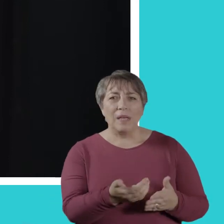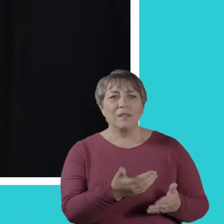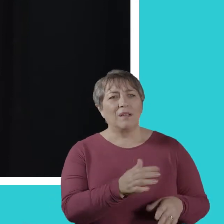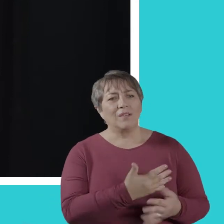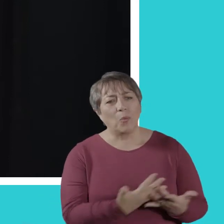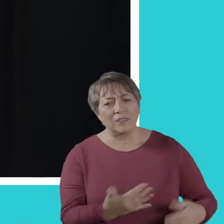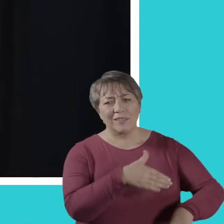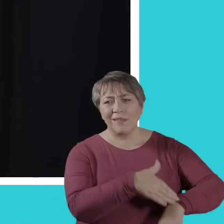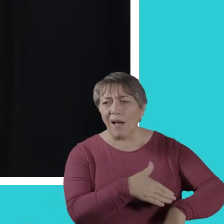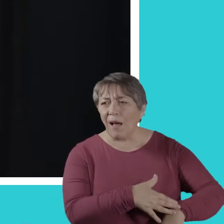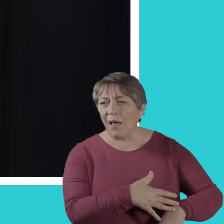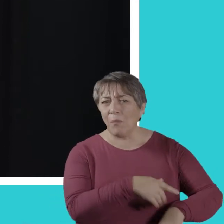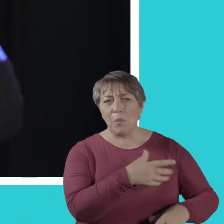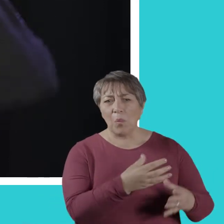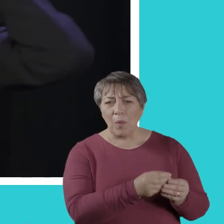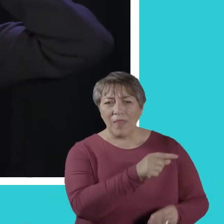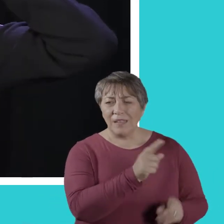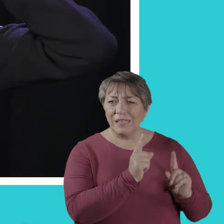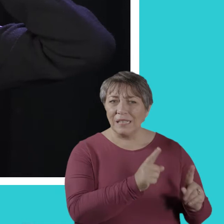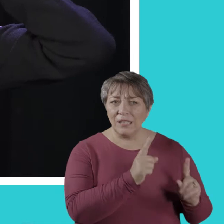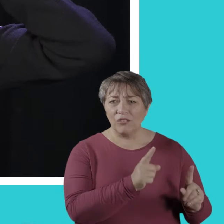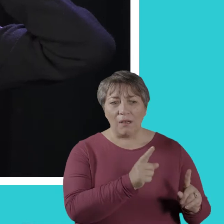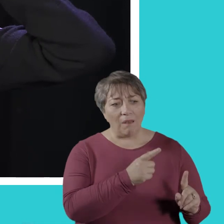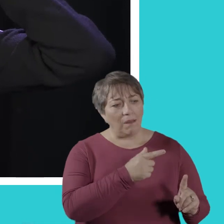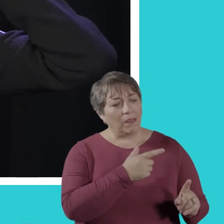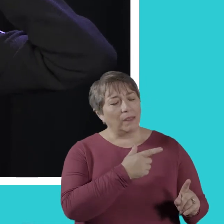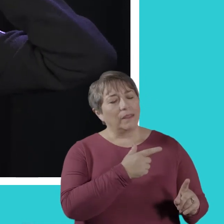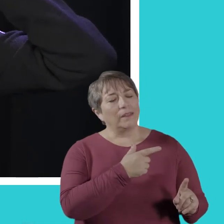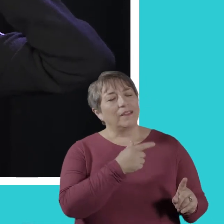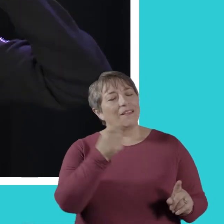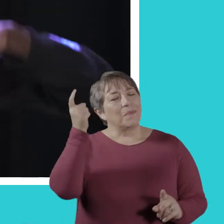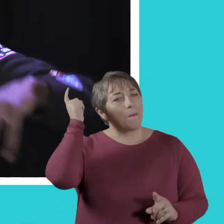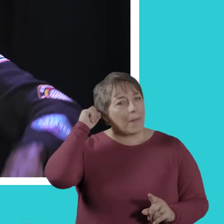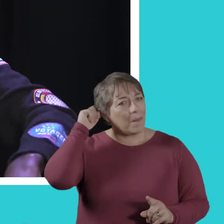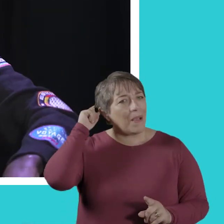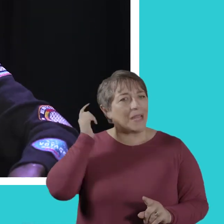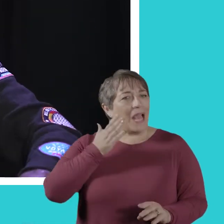you the most help of everybody. But in the back of my mind I knew that he needed it more because